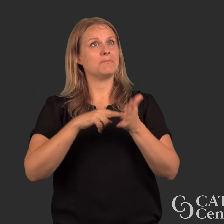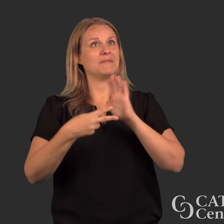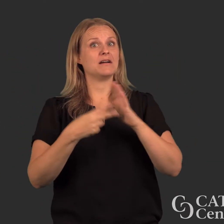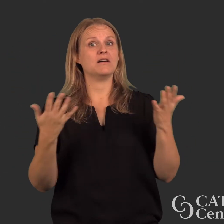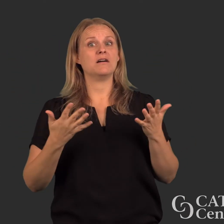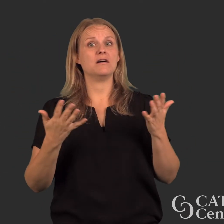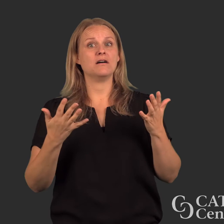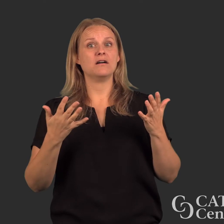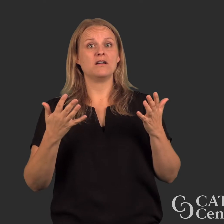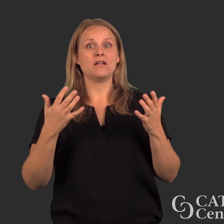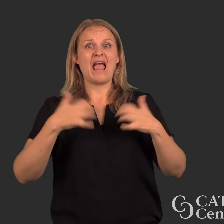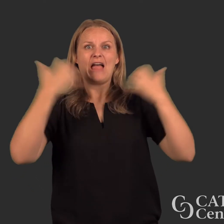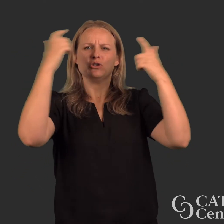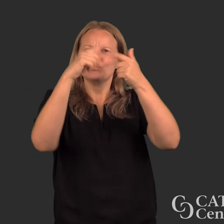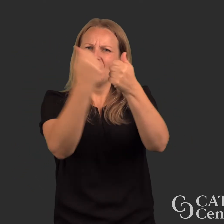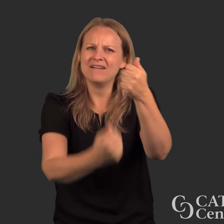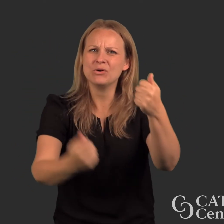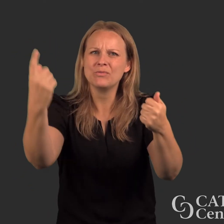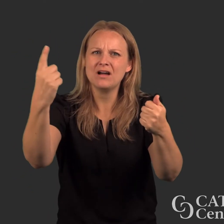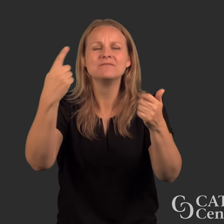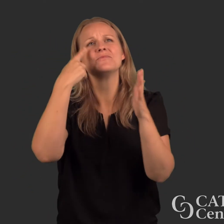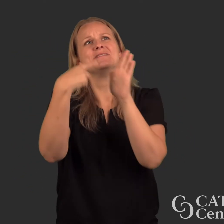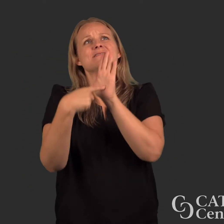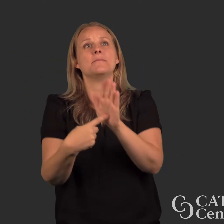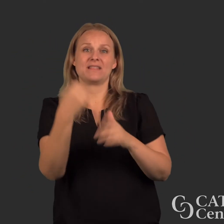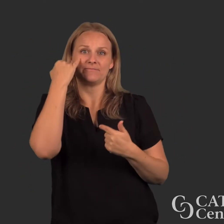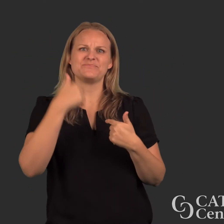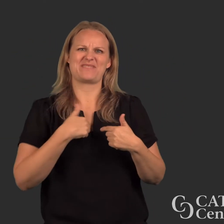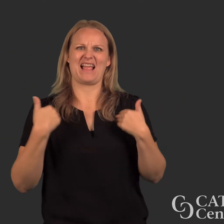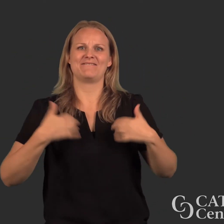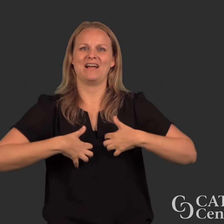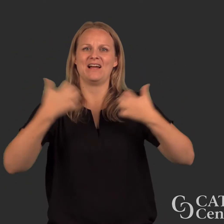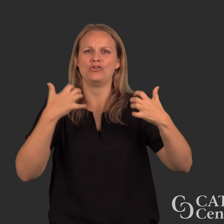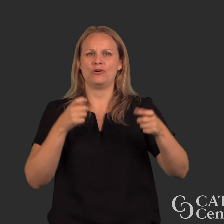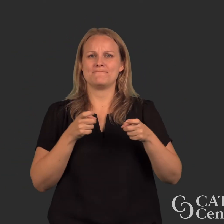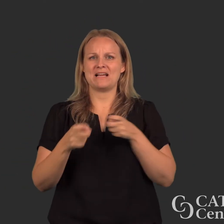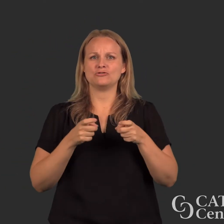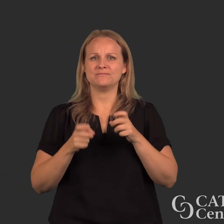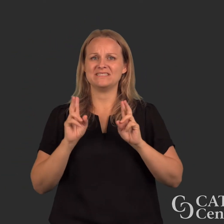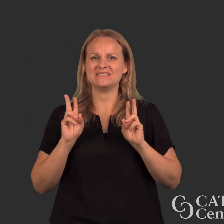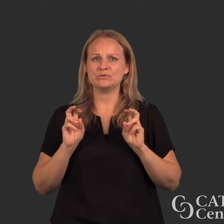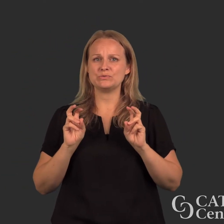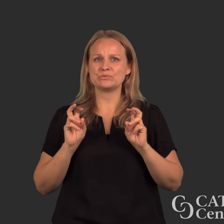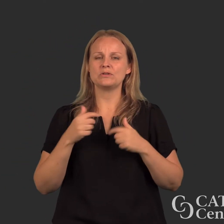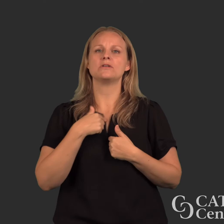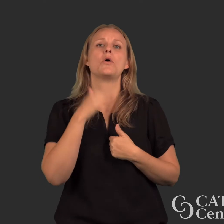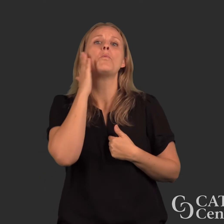most likely experiences these problems with any individual in their path,